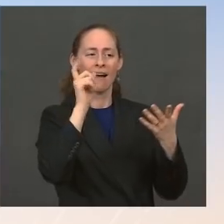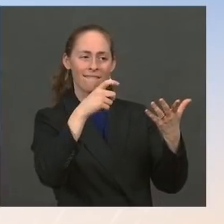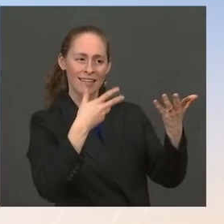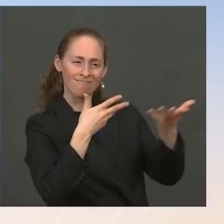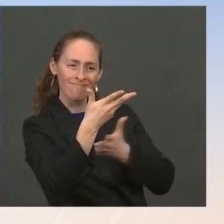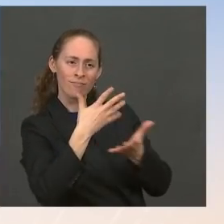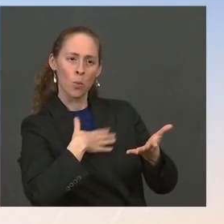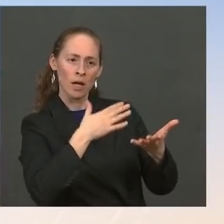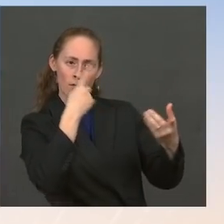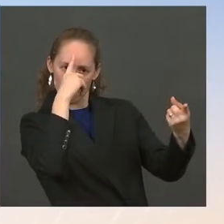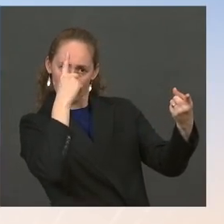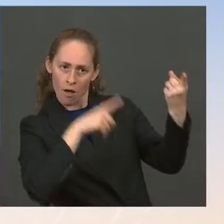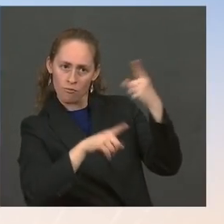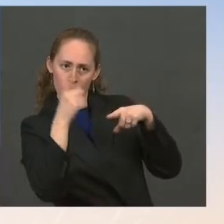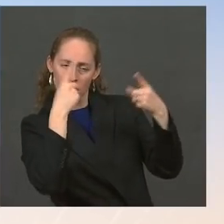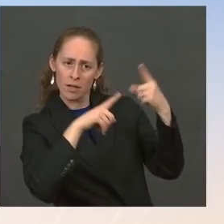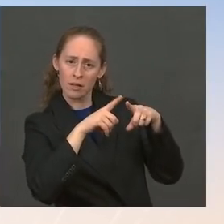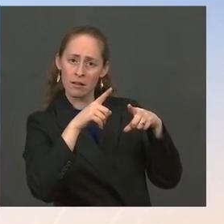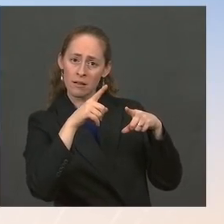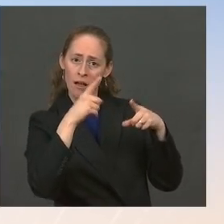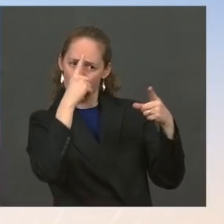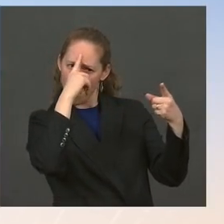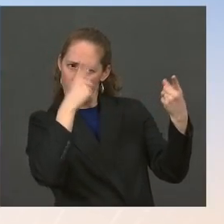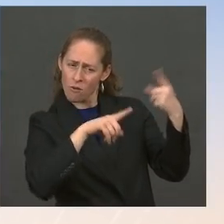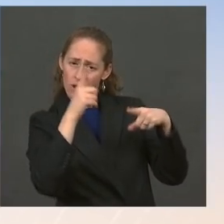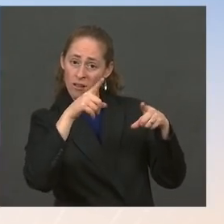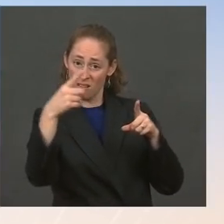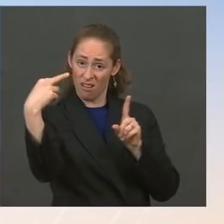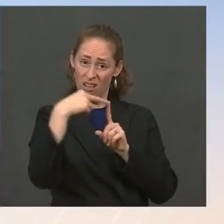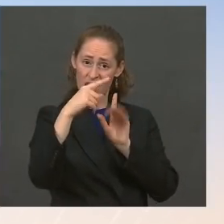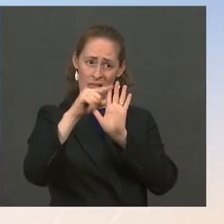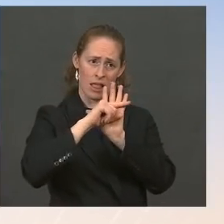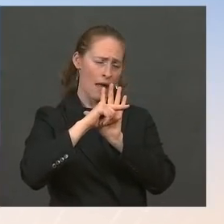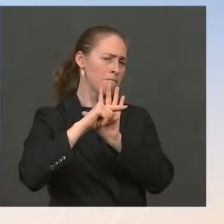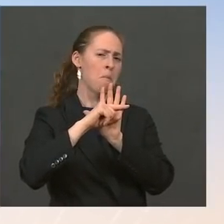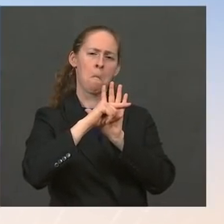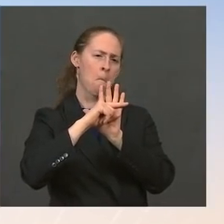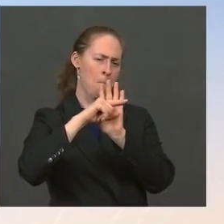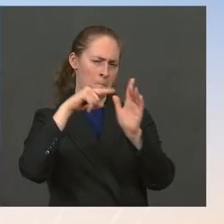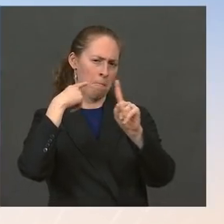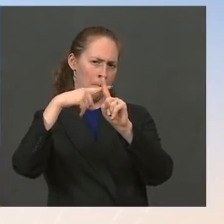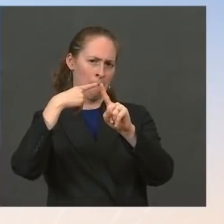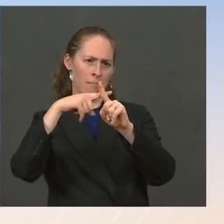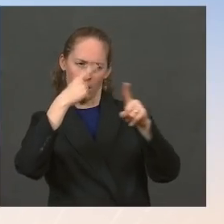He sees consensus as the way you get things done, and that's certainly how we're going to approach the next few weeks as well.